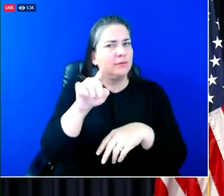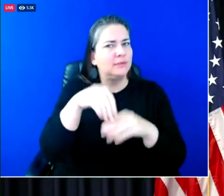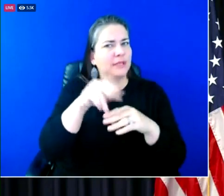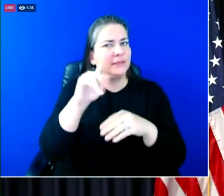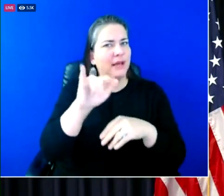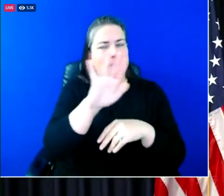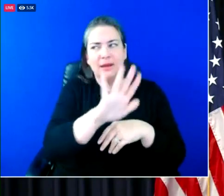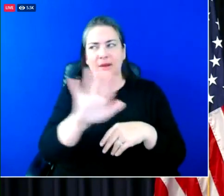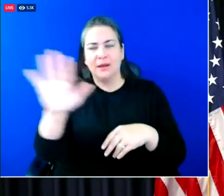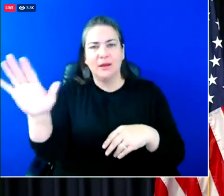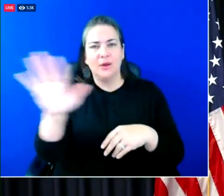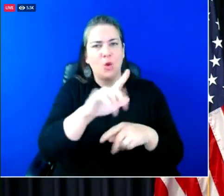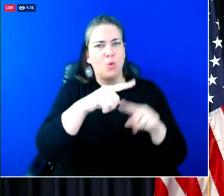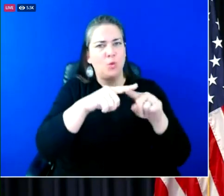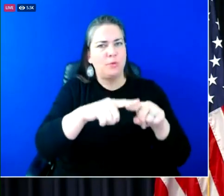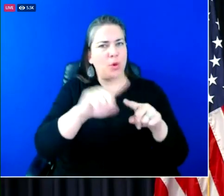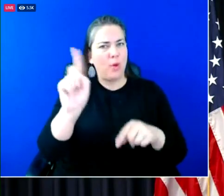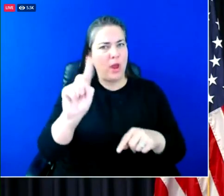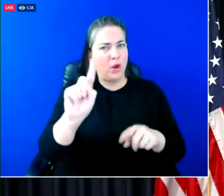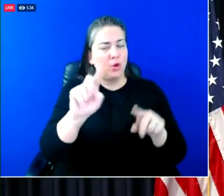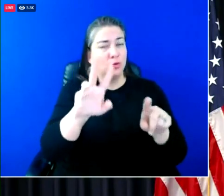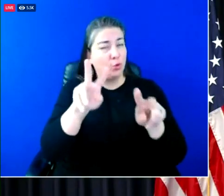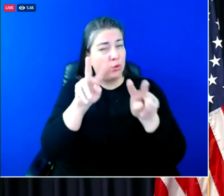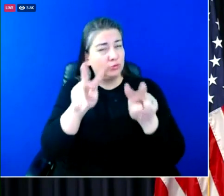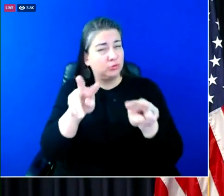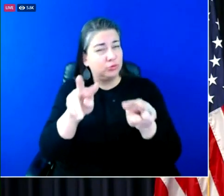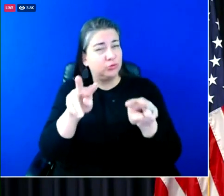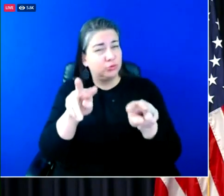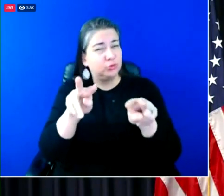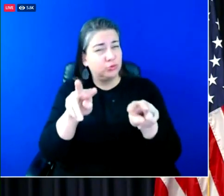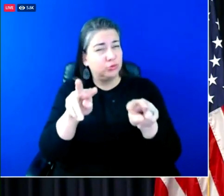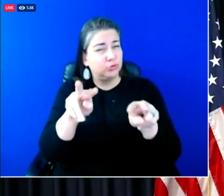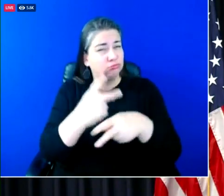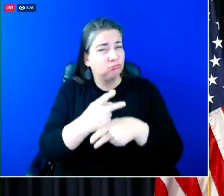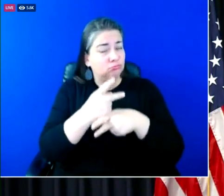asked Kentucky INS to be cautious of roadway conditions that will be